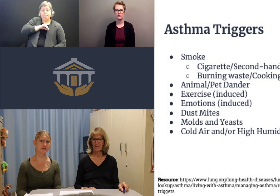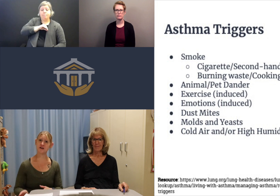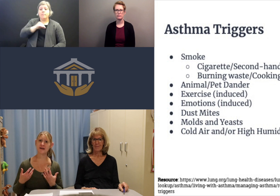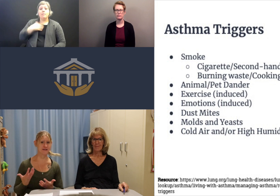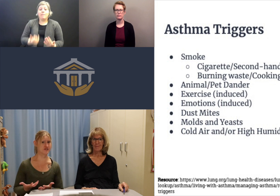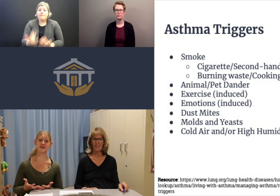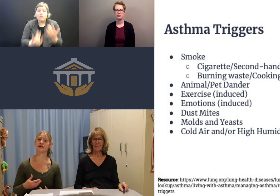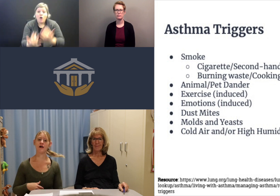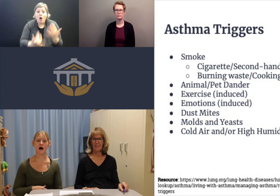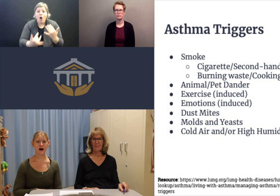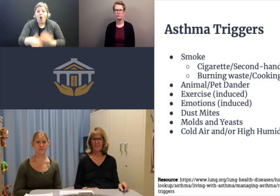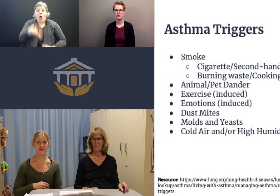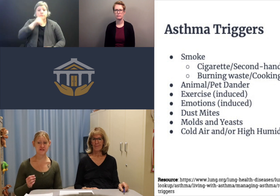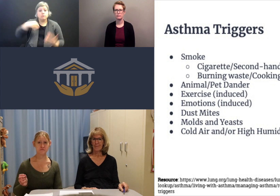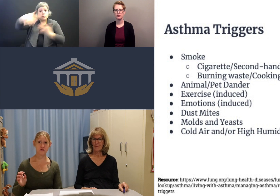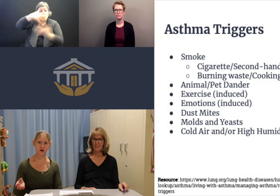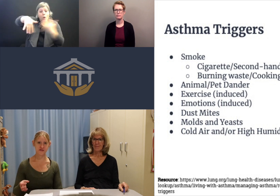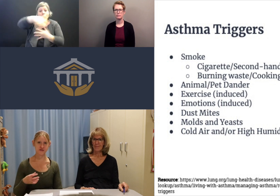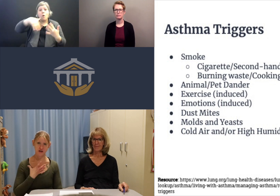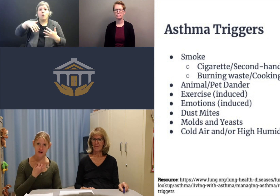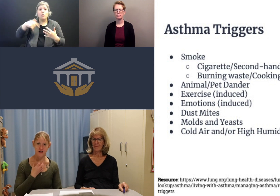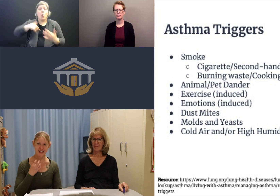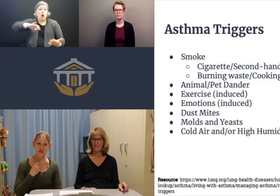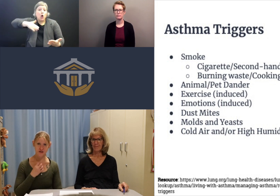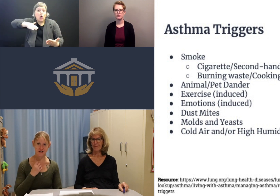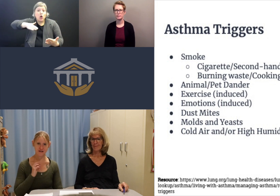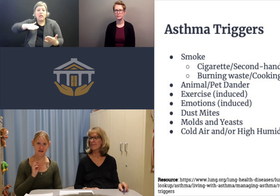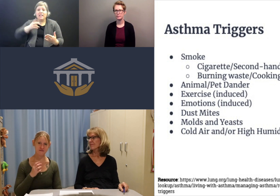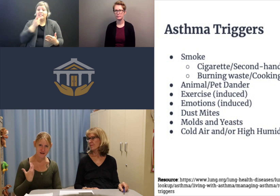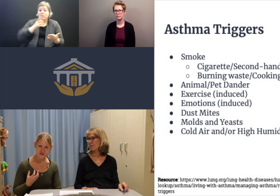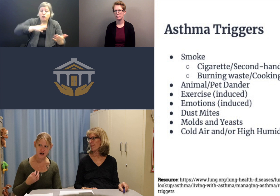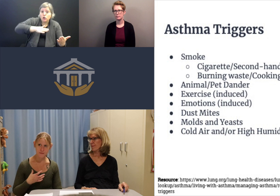you're making for dinner, the smoke causes your airway to get triggered. It flares it up,